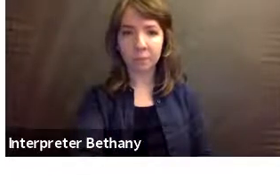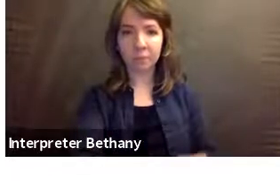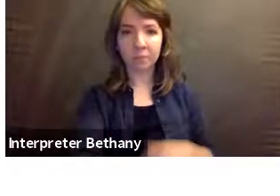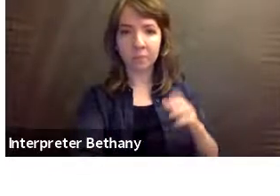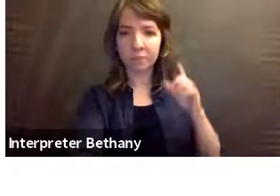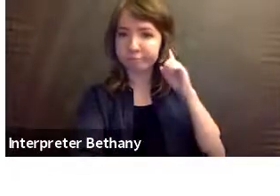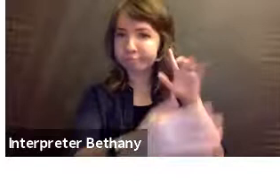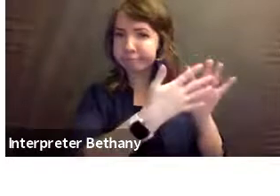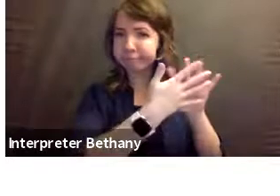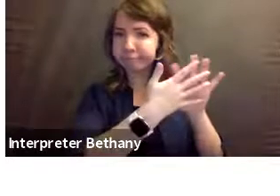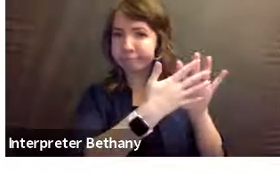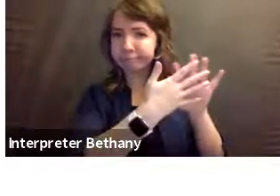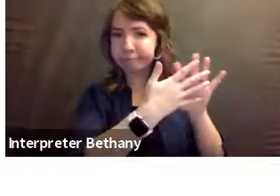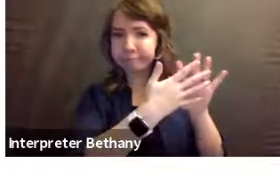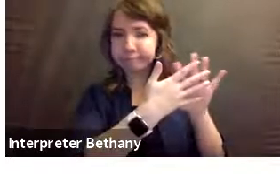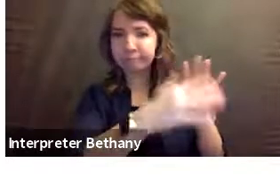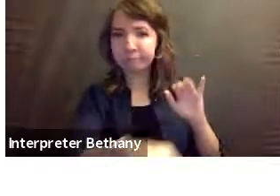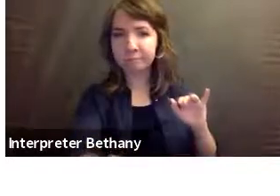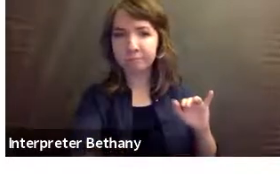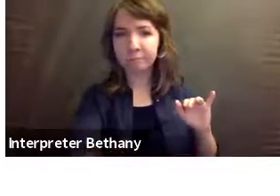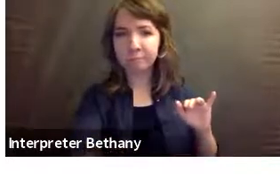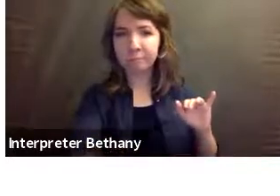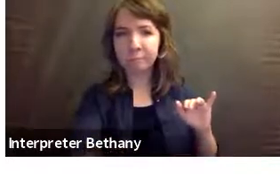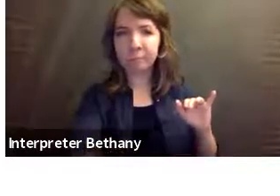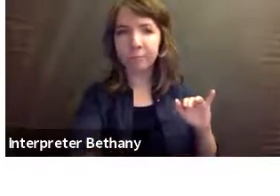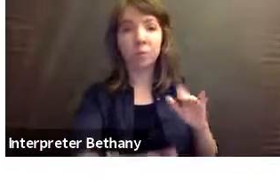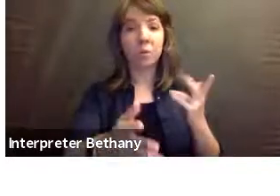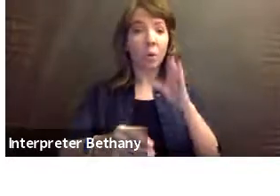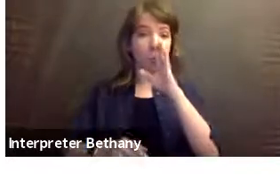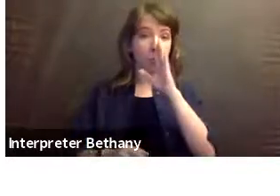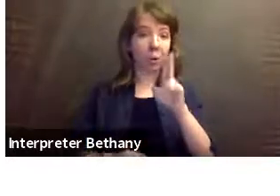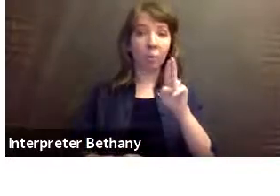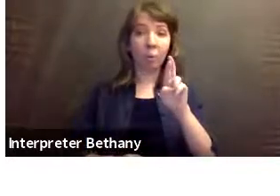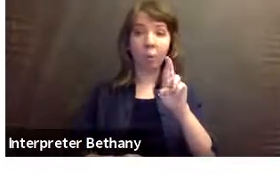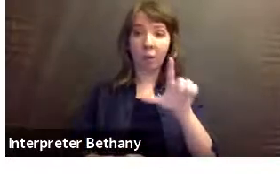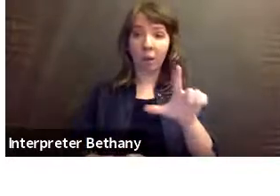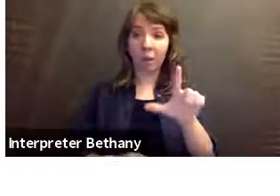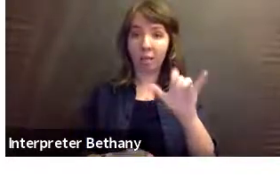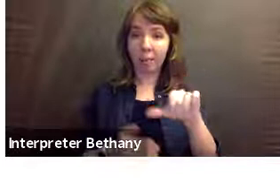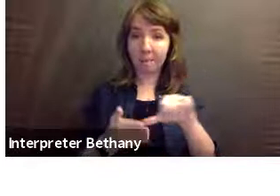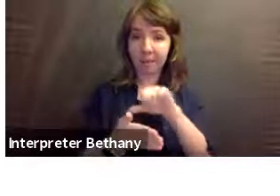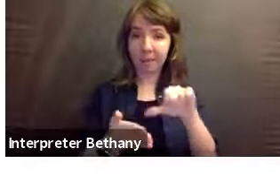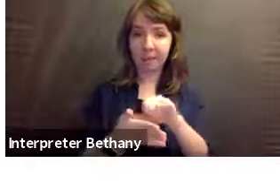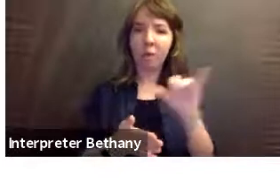Linda Kobashigawa: Actually the direct URL to that page and that also has information about